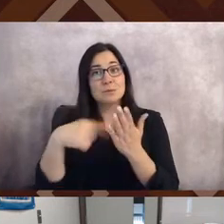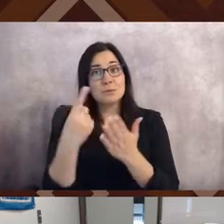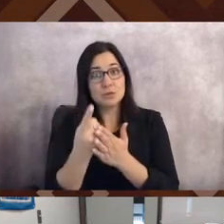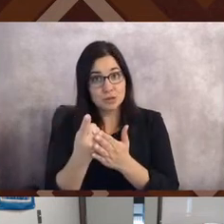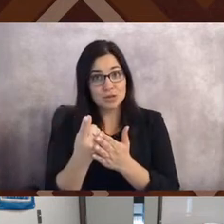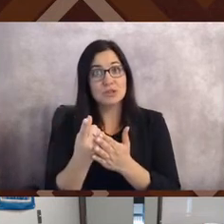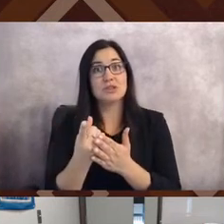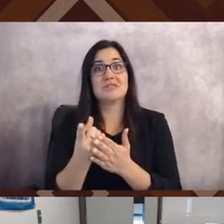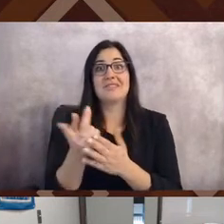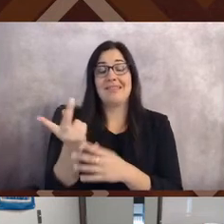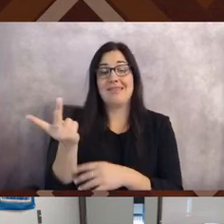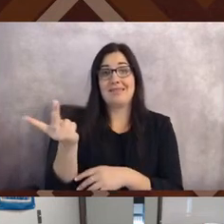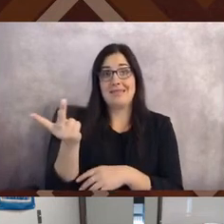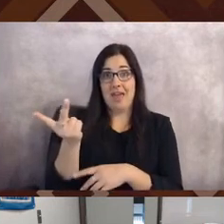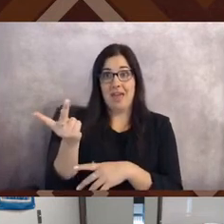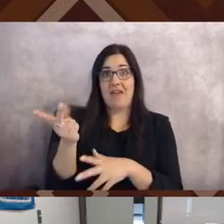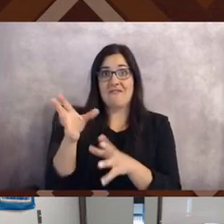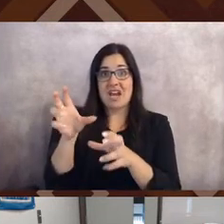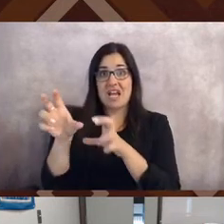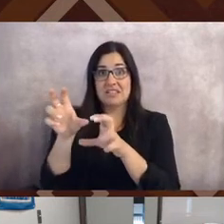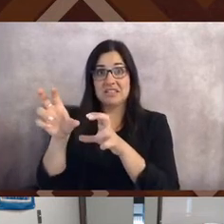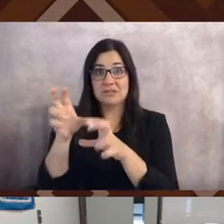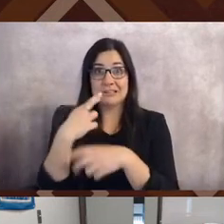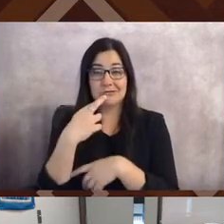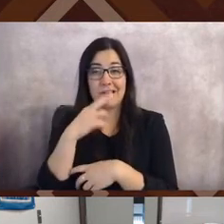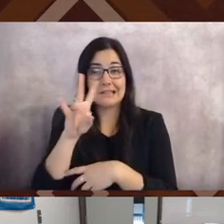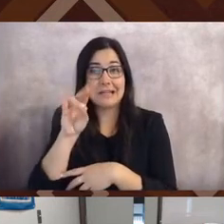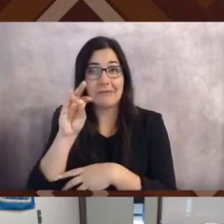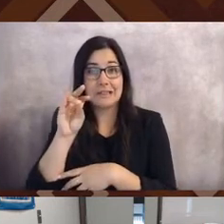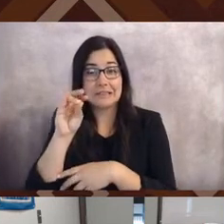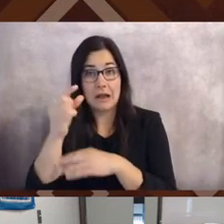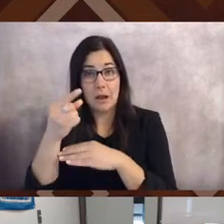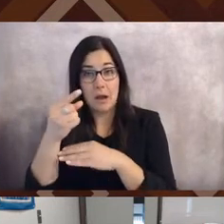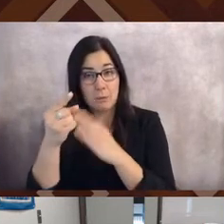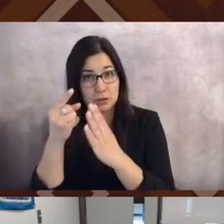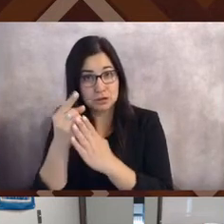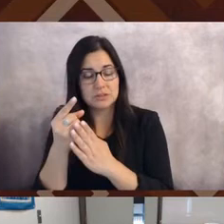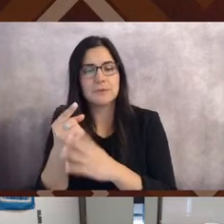this would be and all we're shooting for is like 40 hours a week.